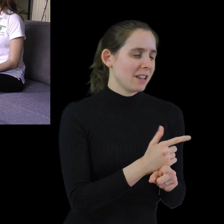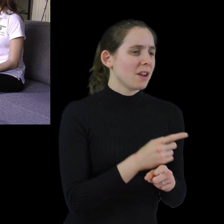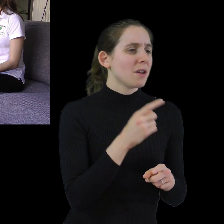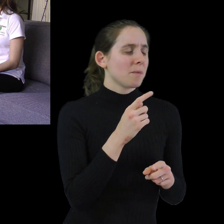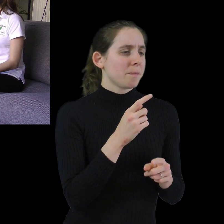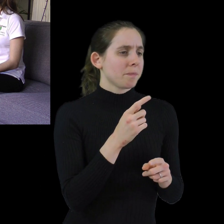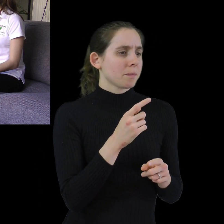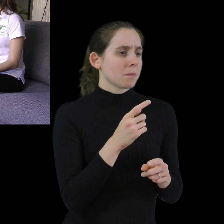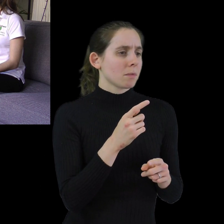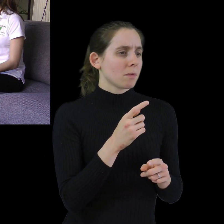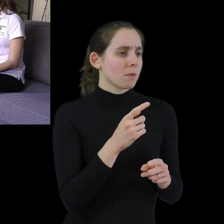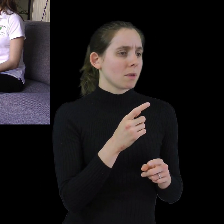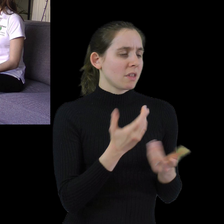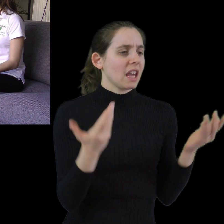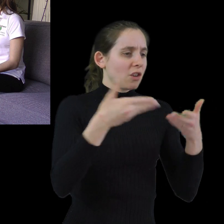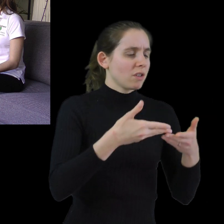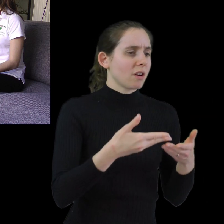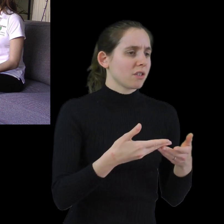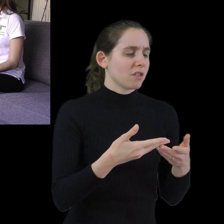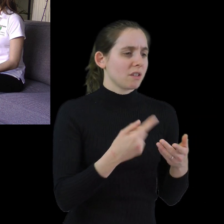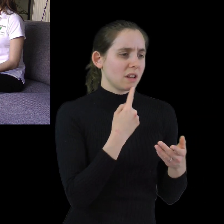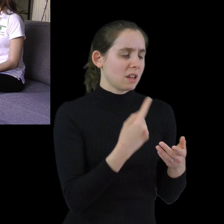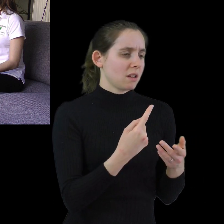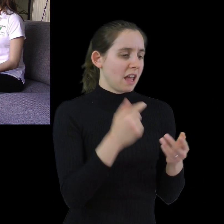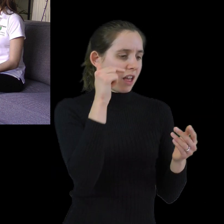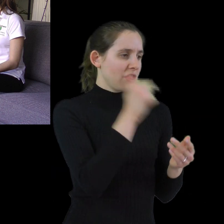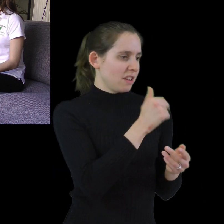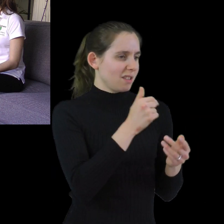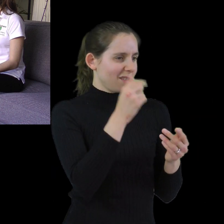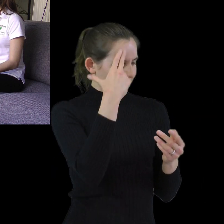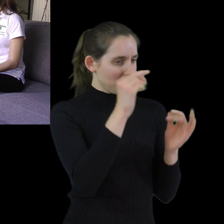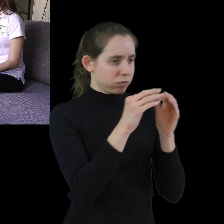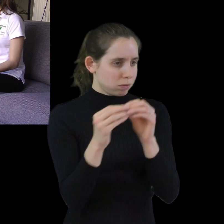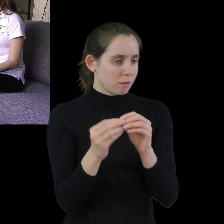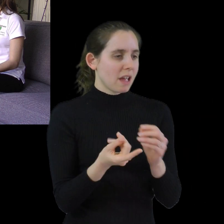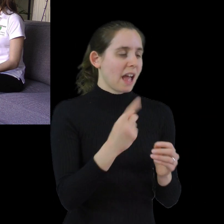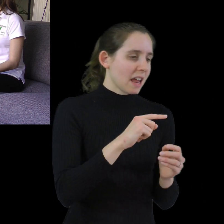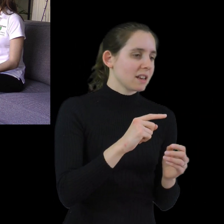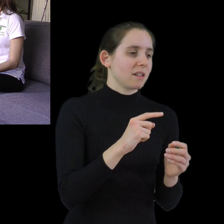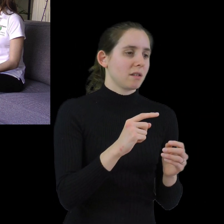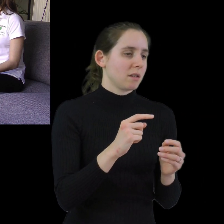And, you know, the introduction was, "This is so and so," and